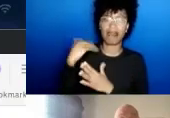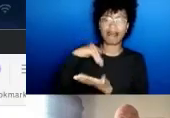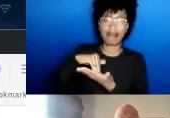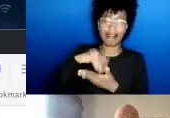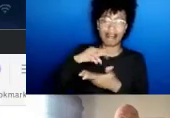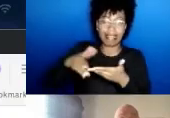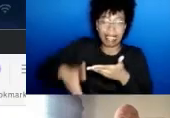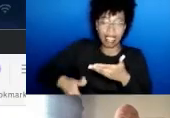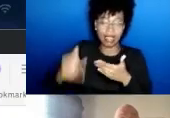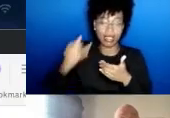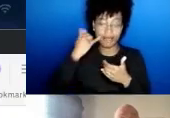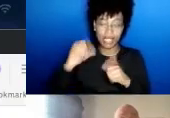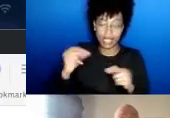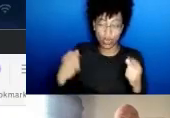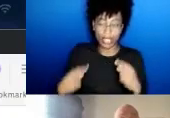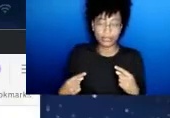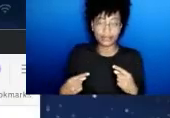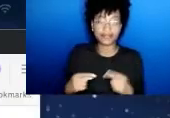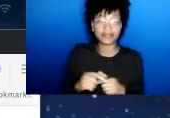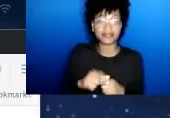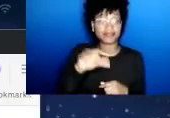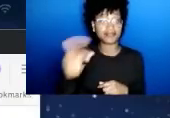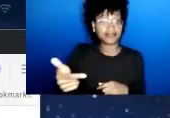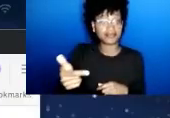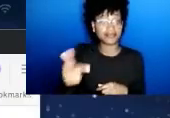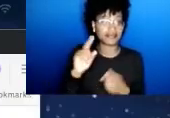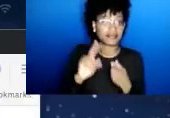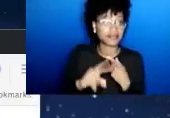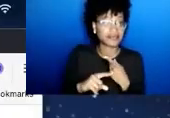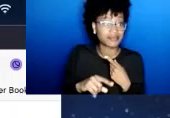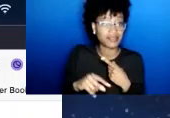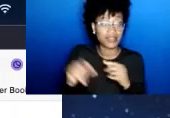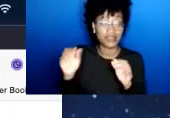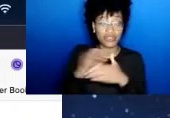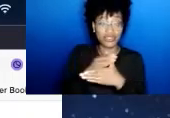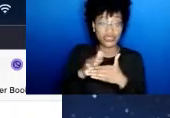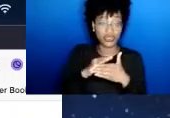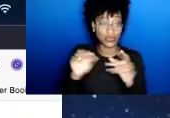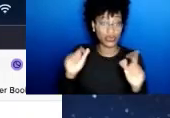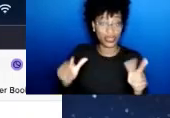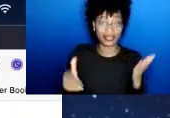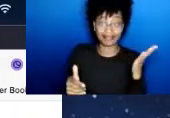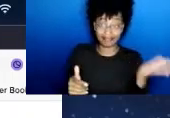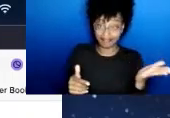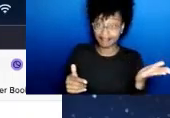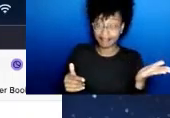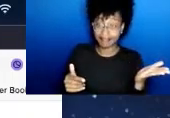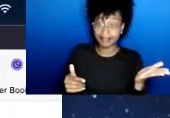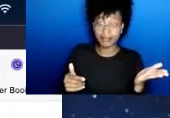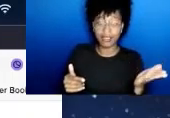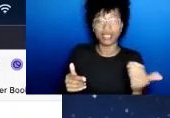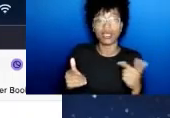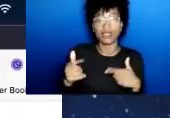06:31:05 So turning over to the screen over here, those of you who have received a letter